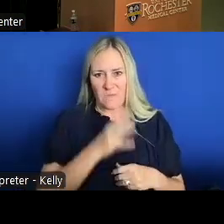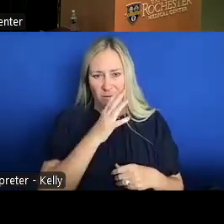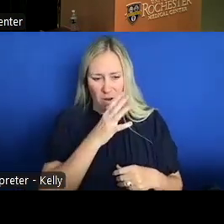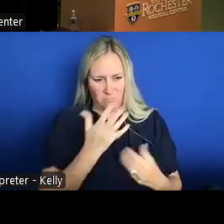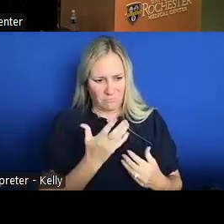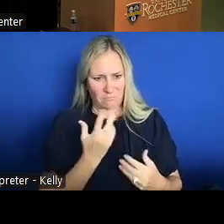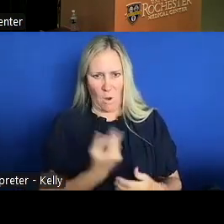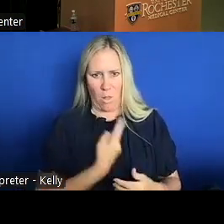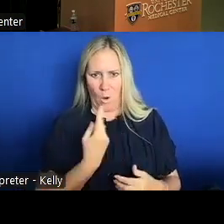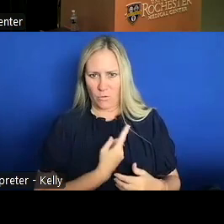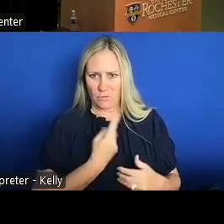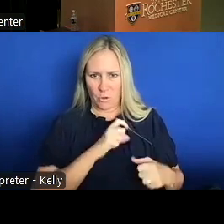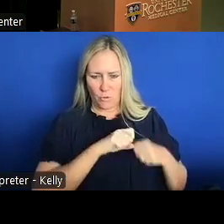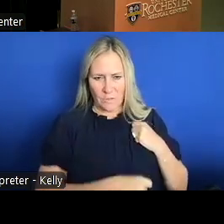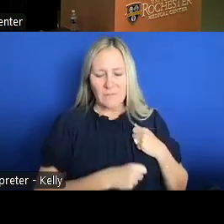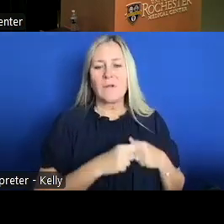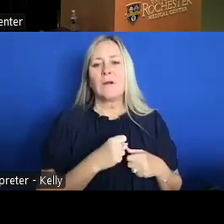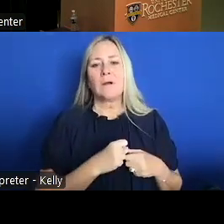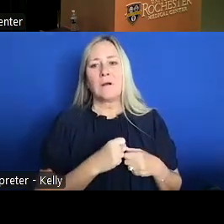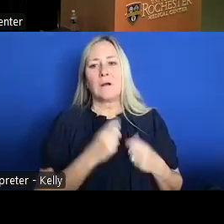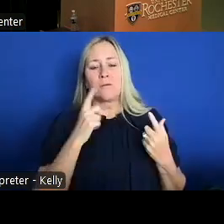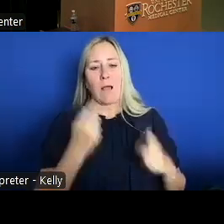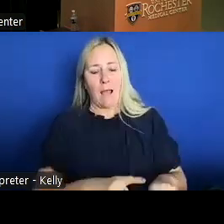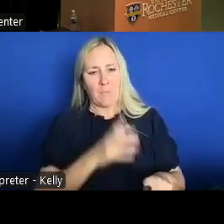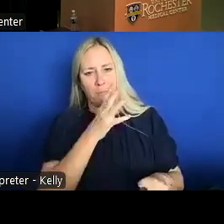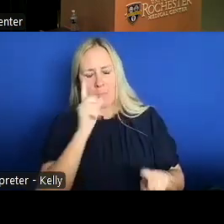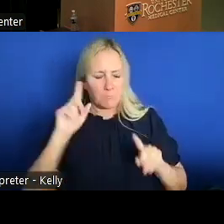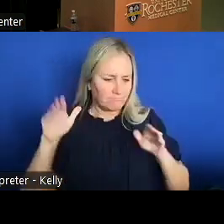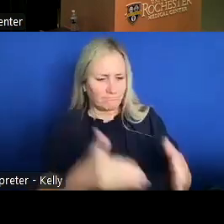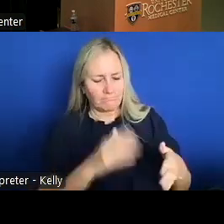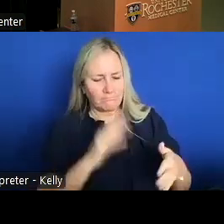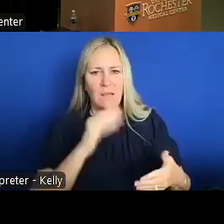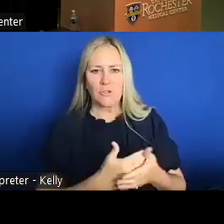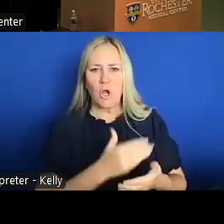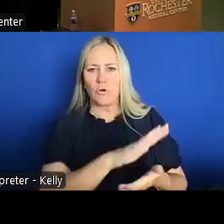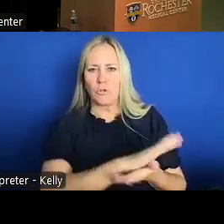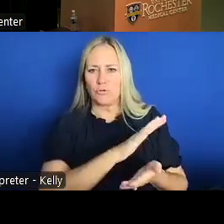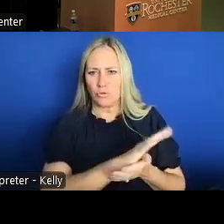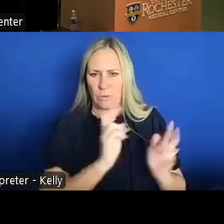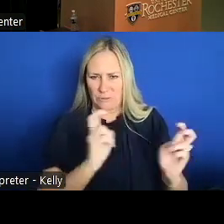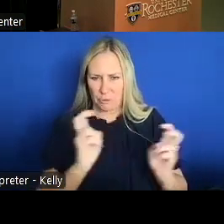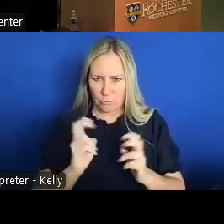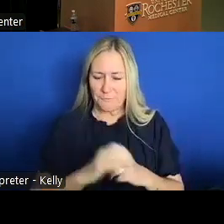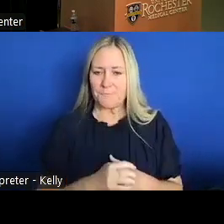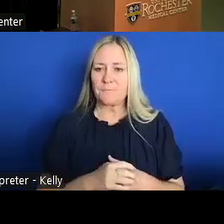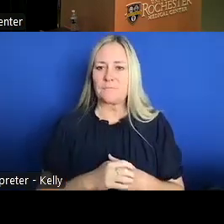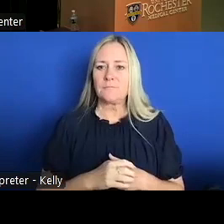focused on the daughter and the daughter's school problems so that's how in a family we we need to